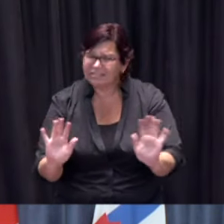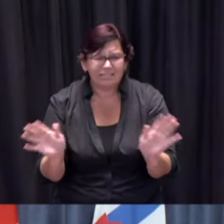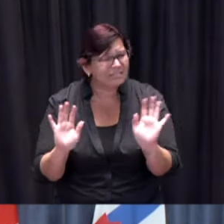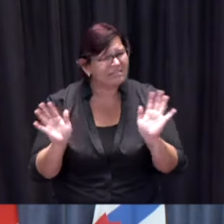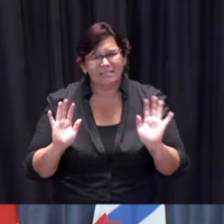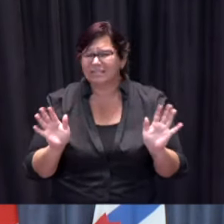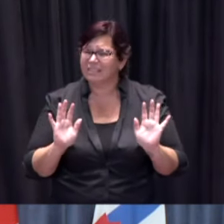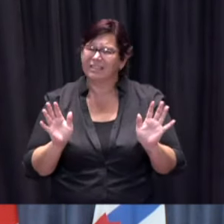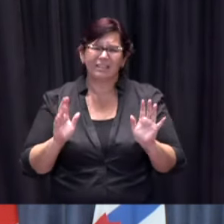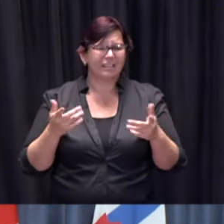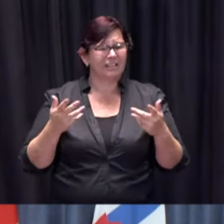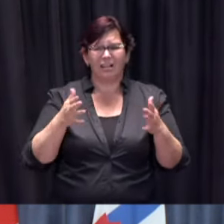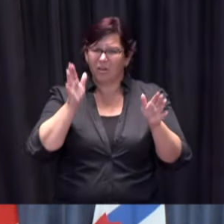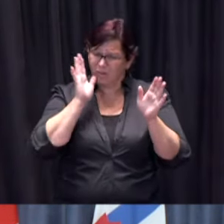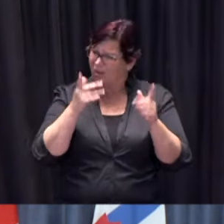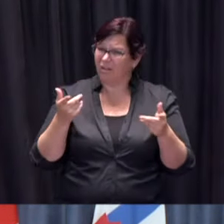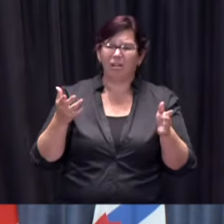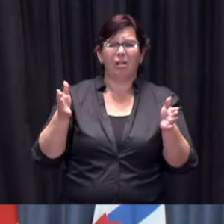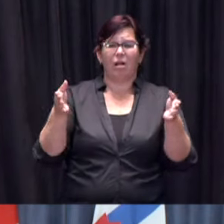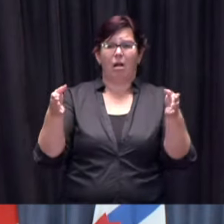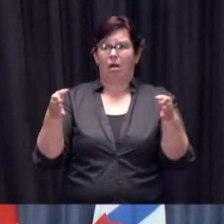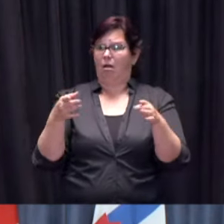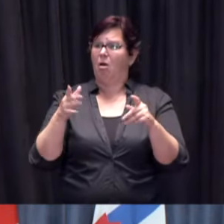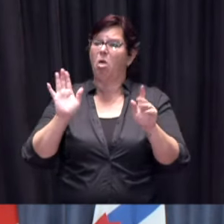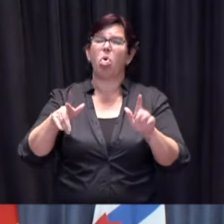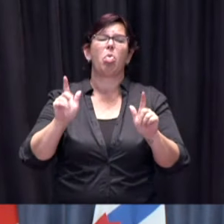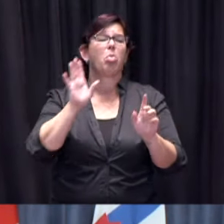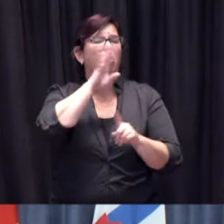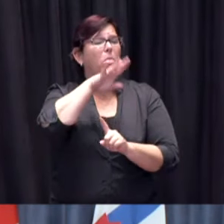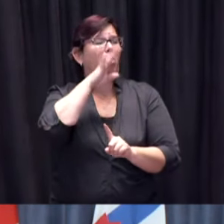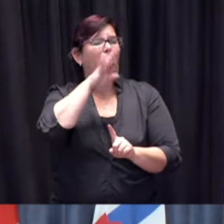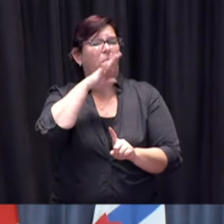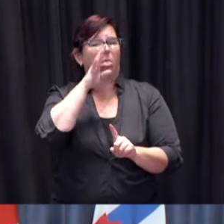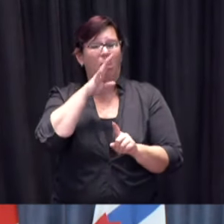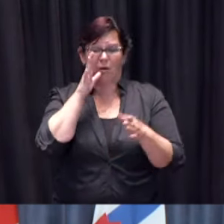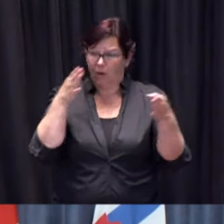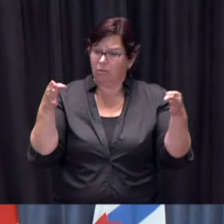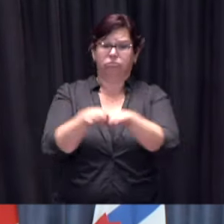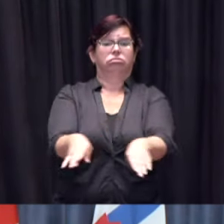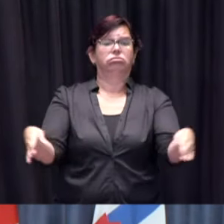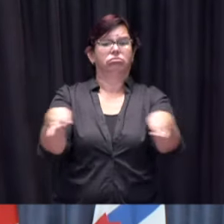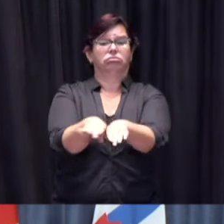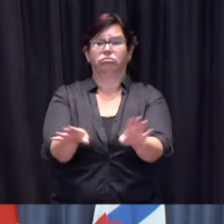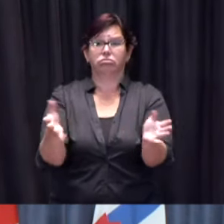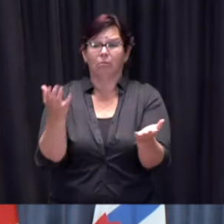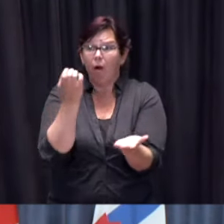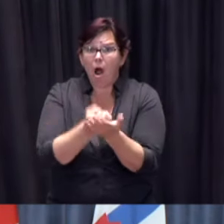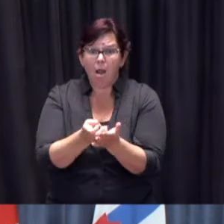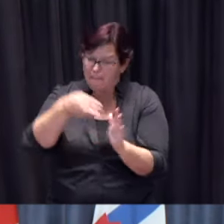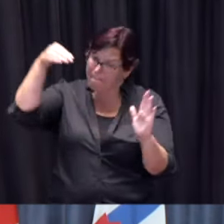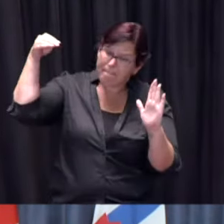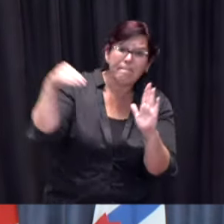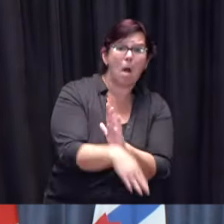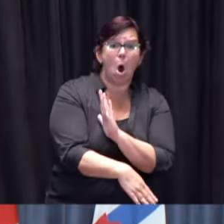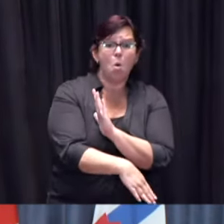Failure to sustain our reopening will be a great disadvantage to our economy.